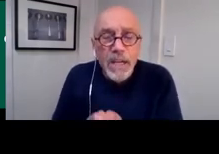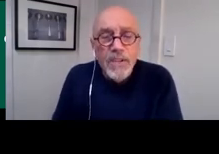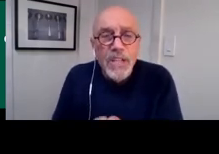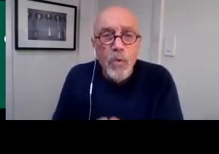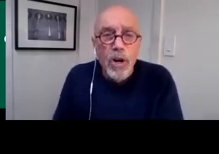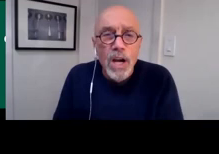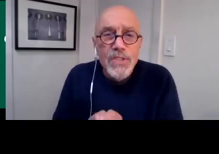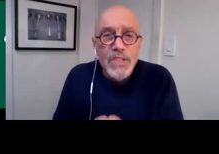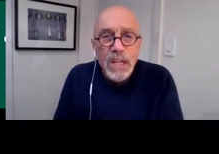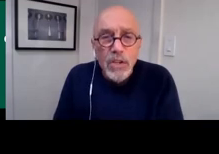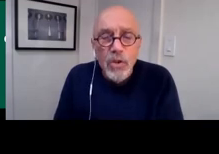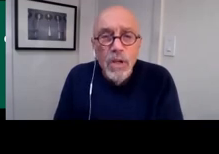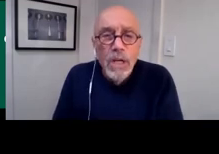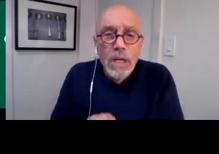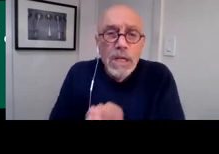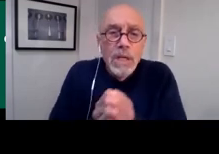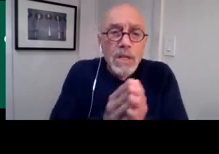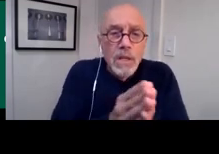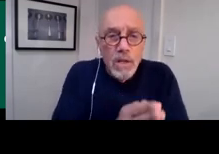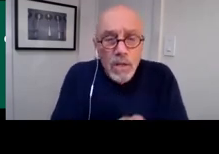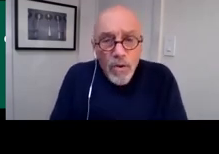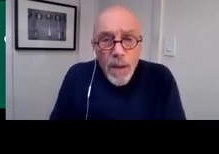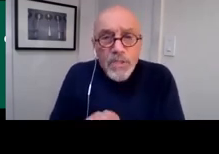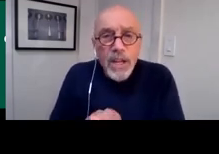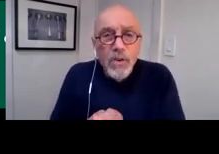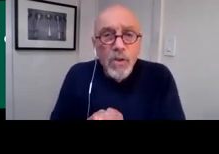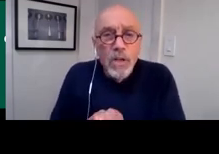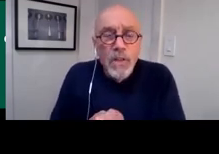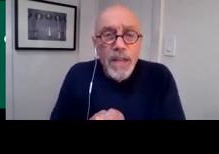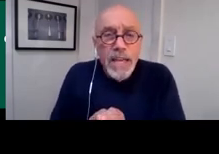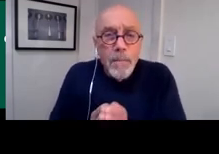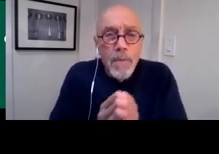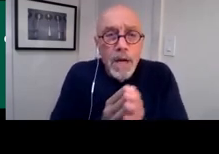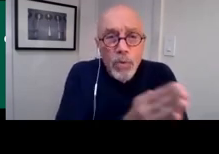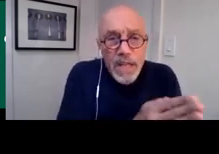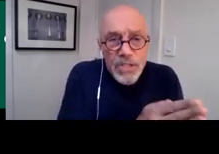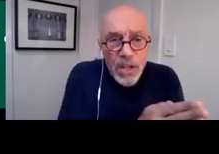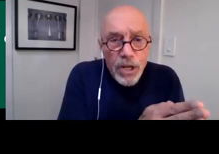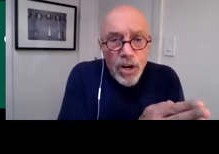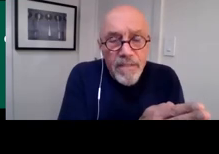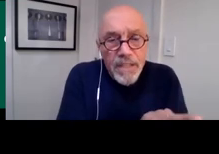because they work on a cyclical crop cycle. They get money when they seller coffee